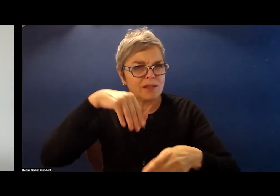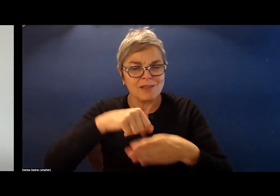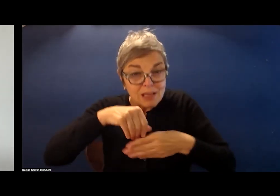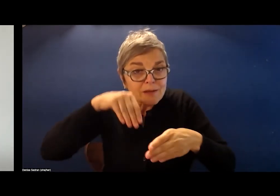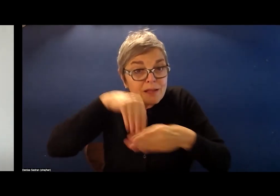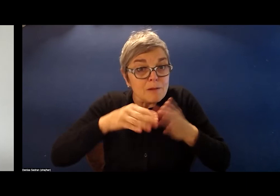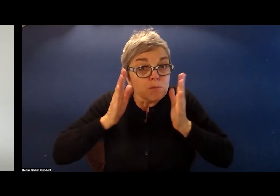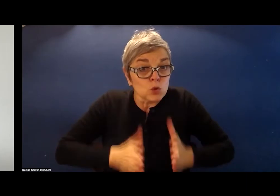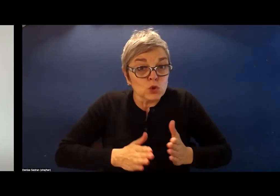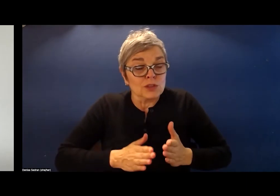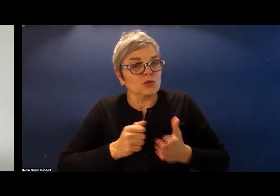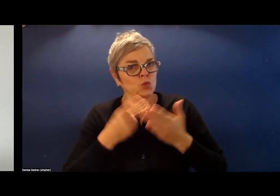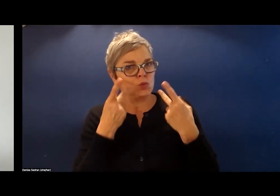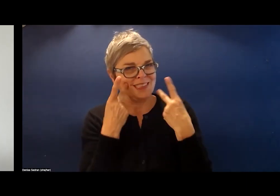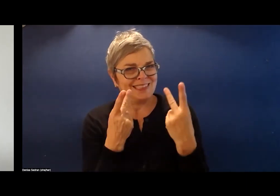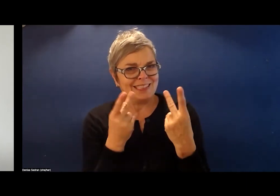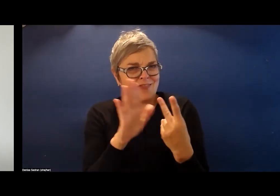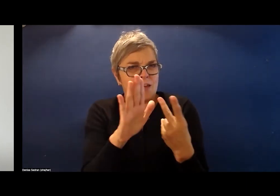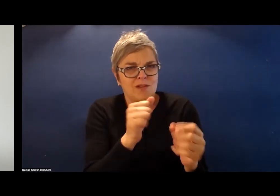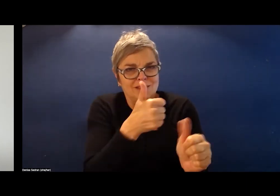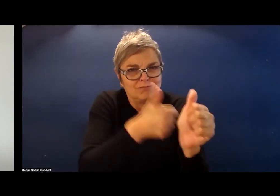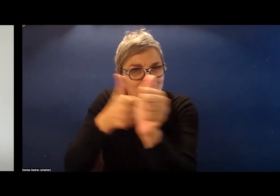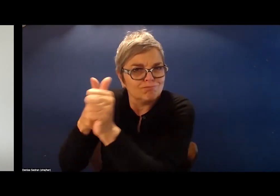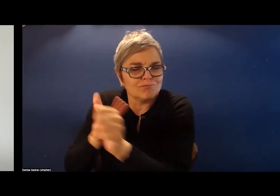a way in which to share space, a way in which to have an opening.